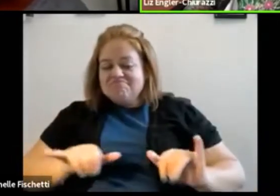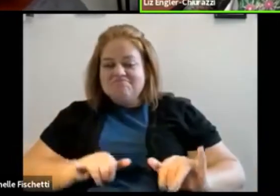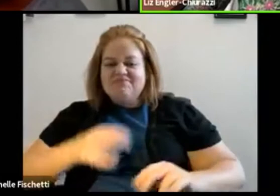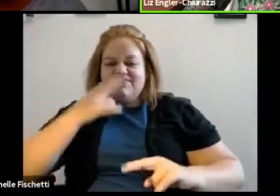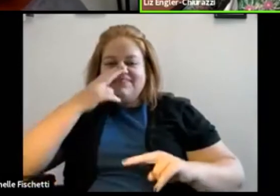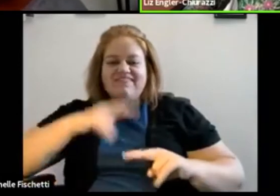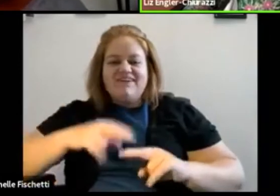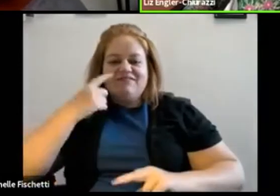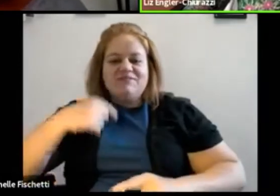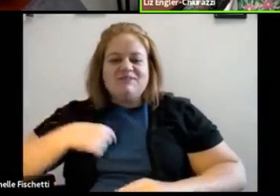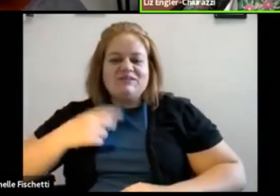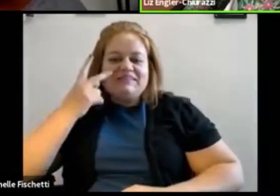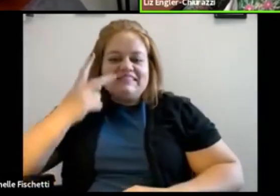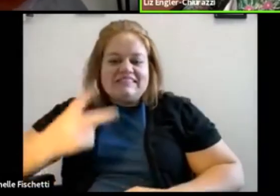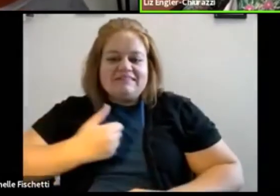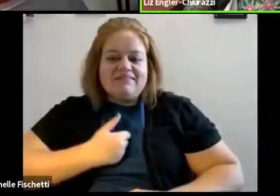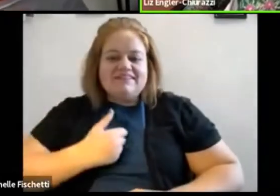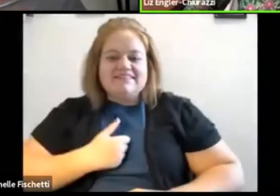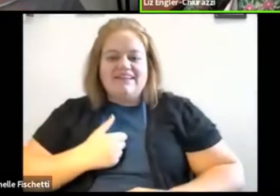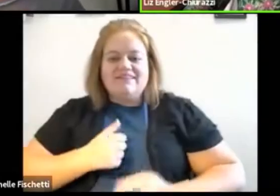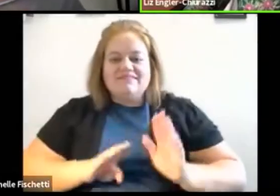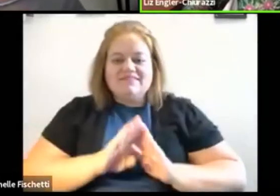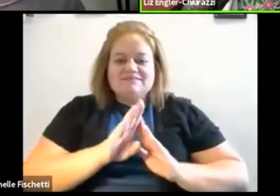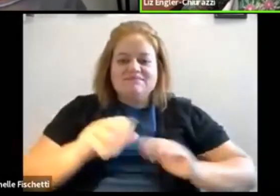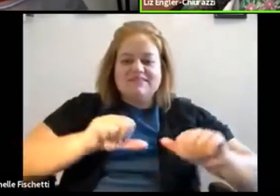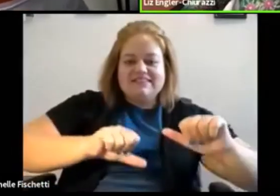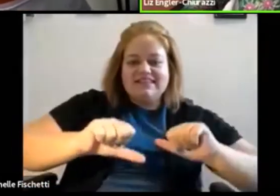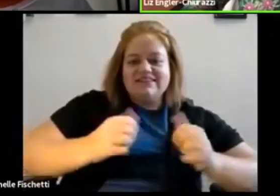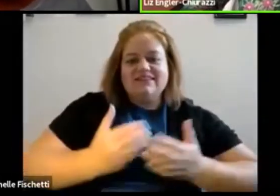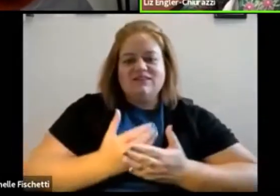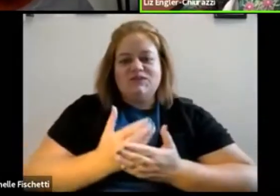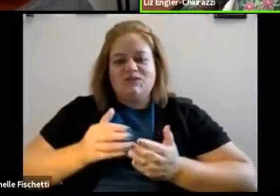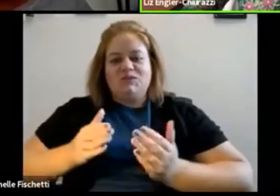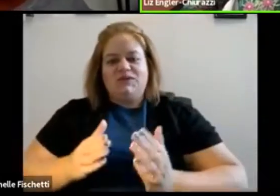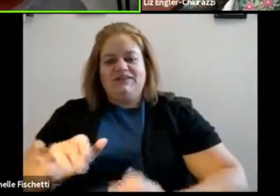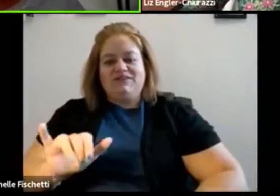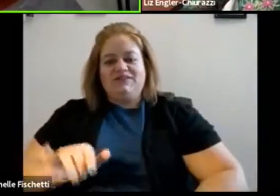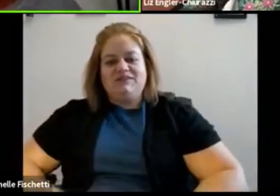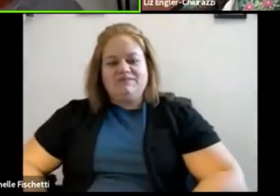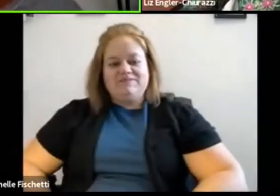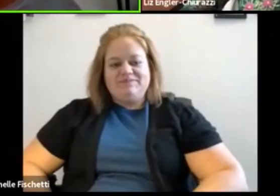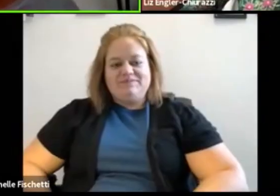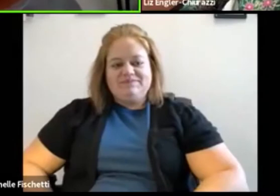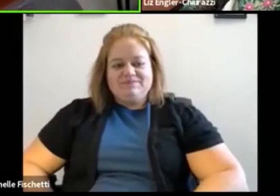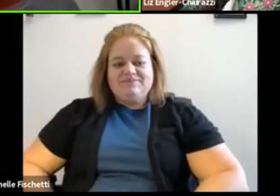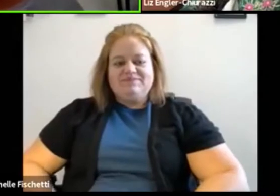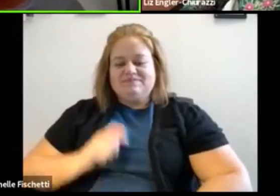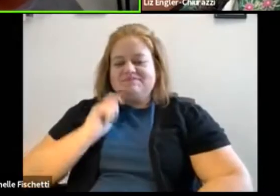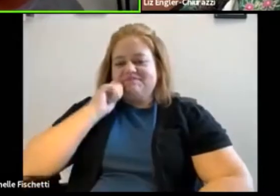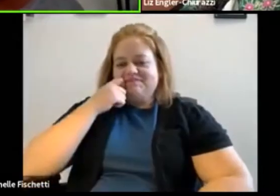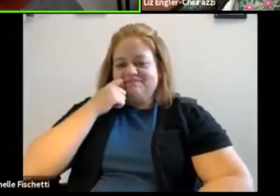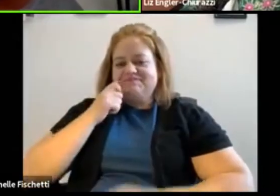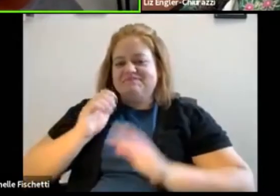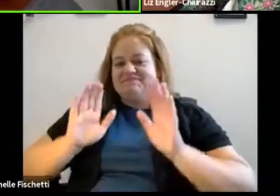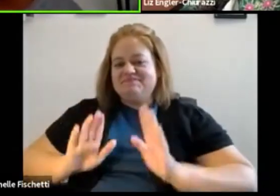of seeing my science in a new light. For sure, that's fantastic. I, as a kid, loved